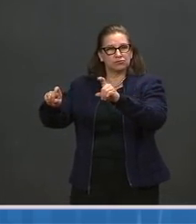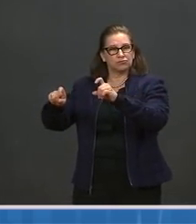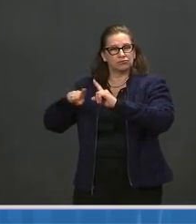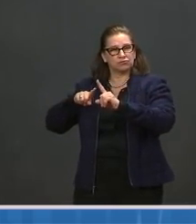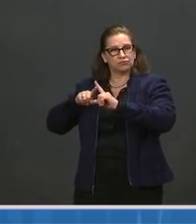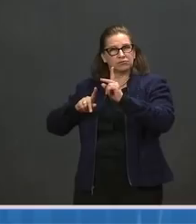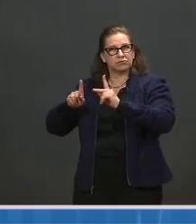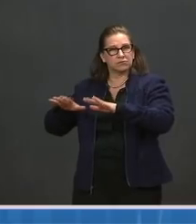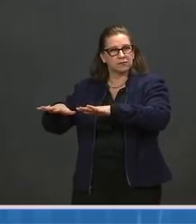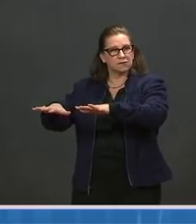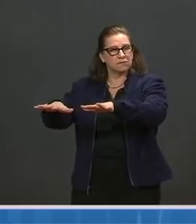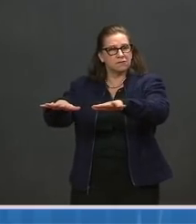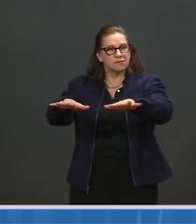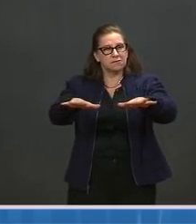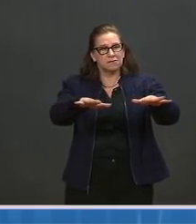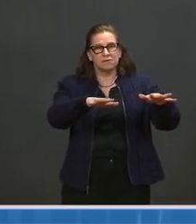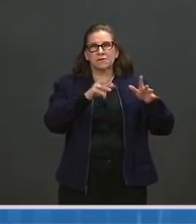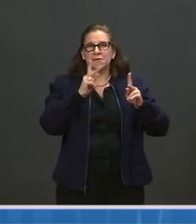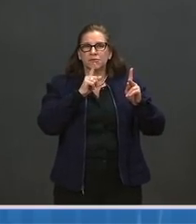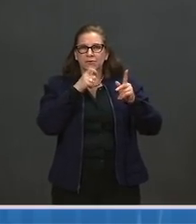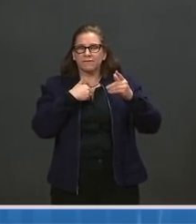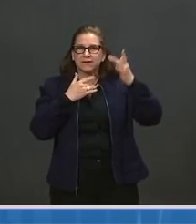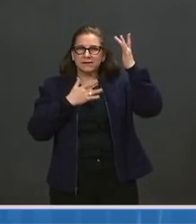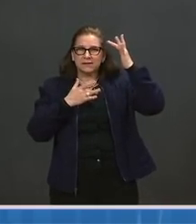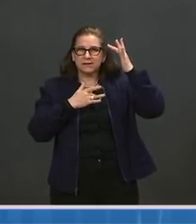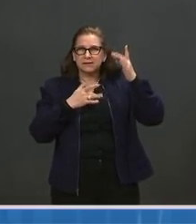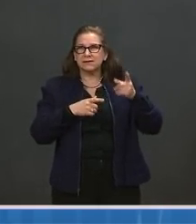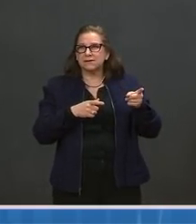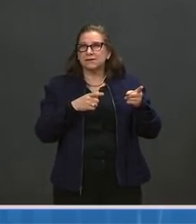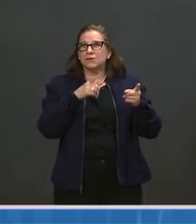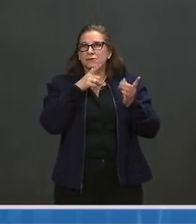So right at the efficacy data, good results: